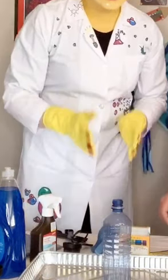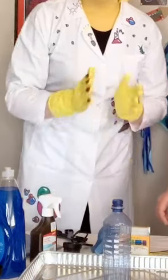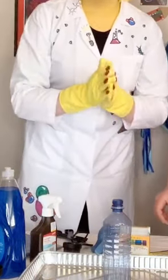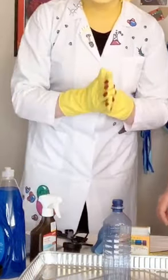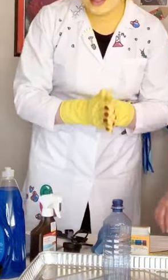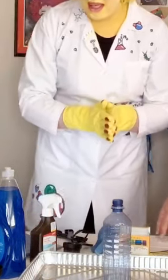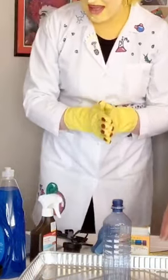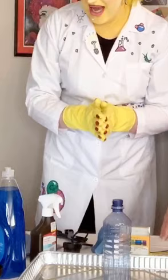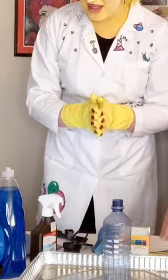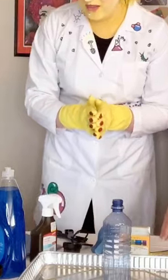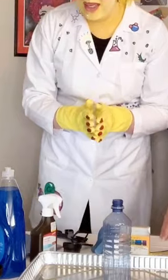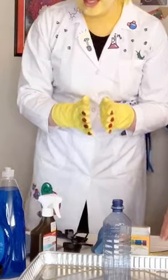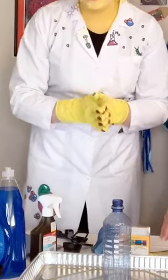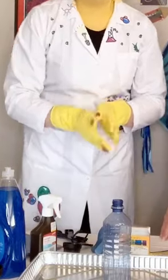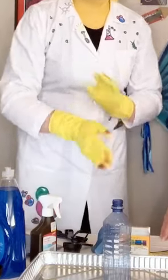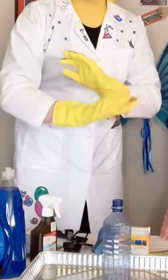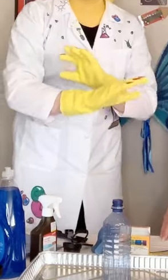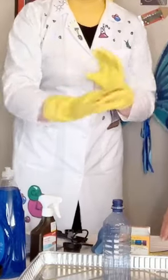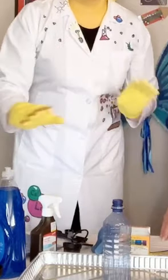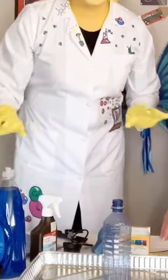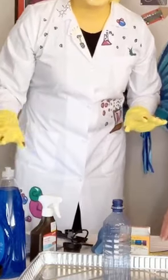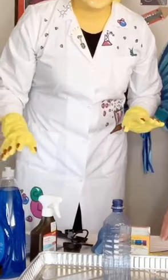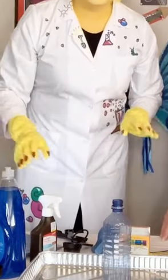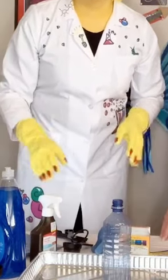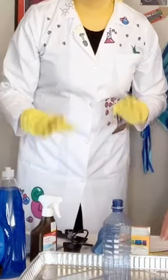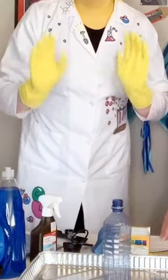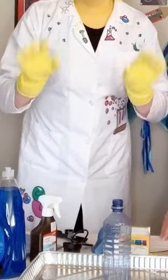So the first thing that actually we need to do, before we start anything else,